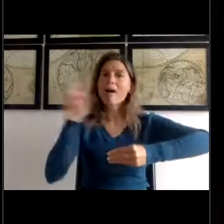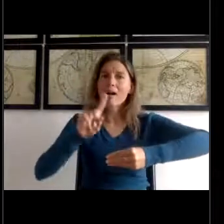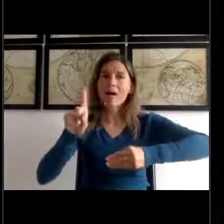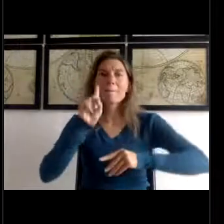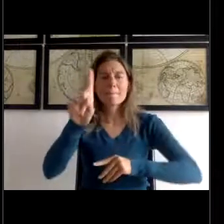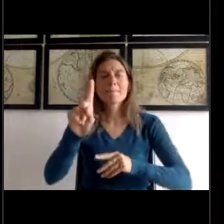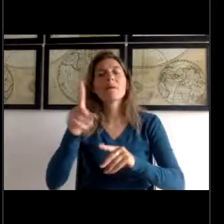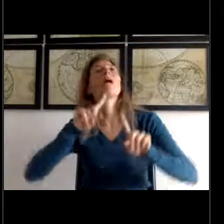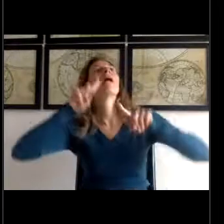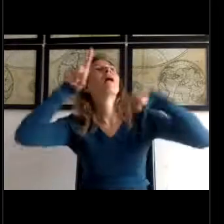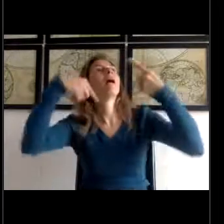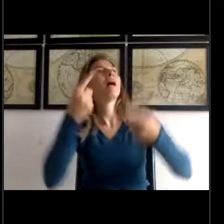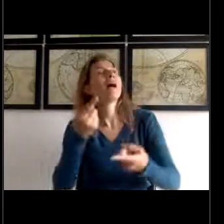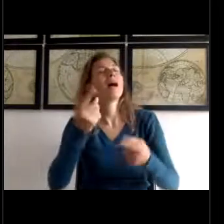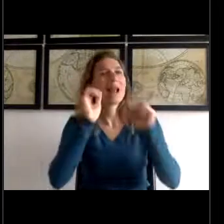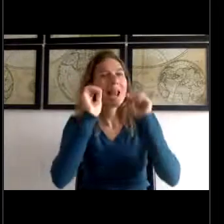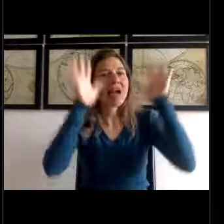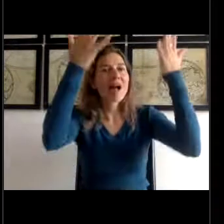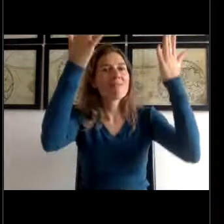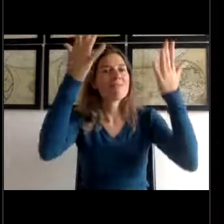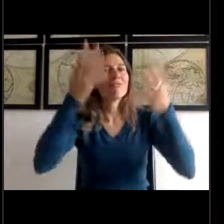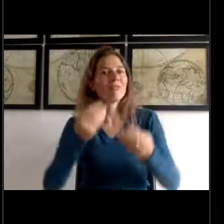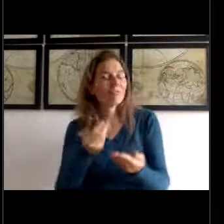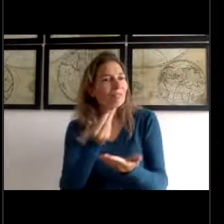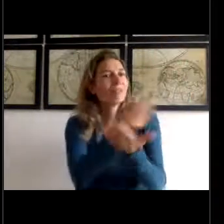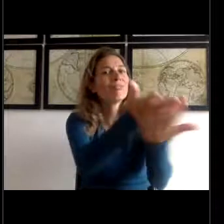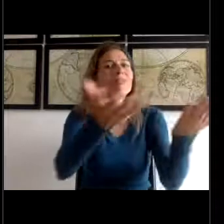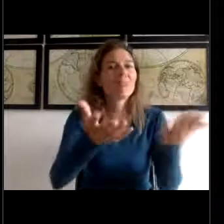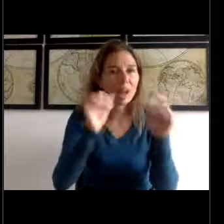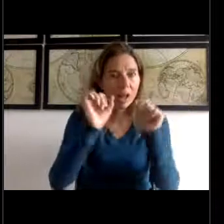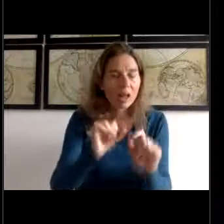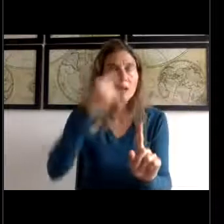At the same time, it's important for example for career development